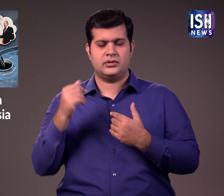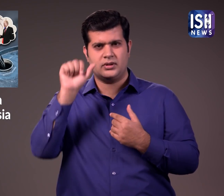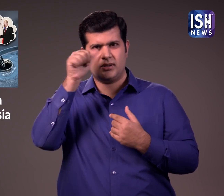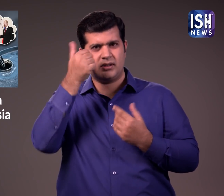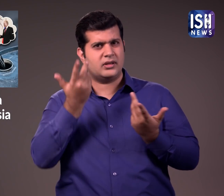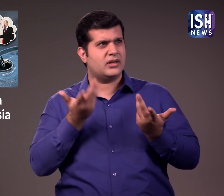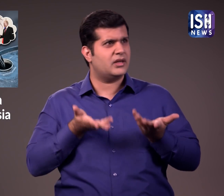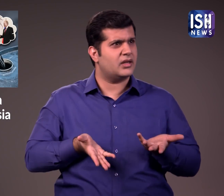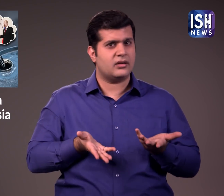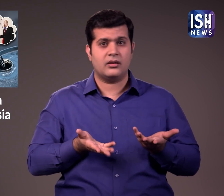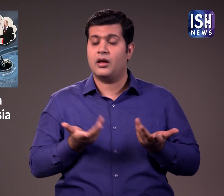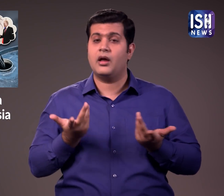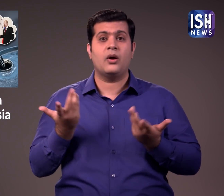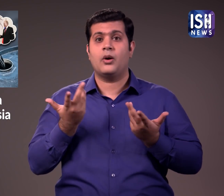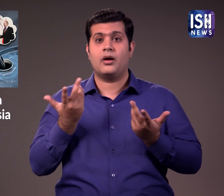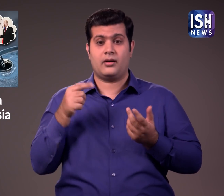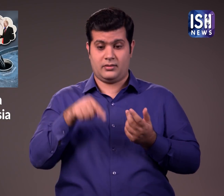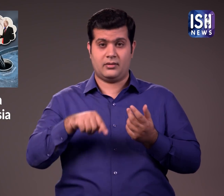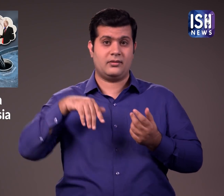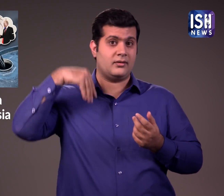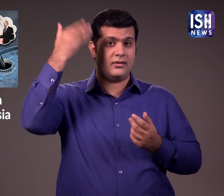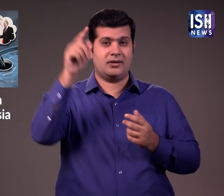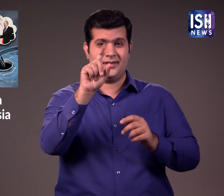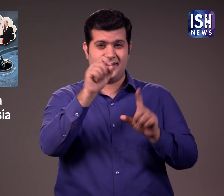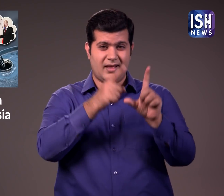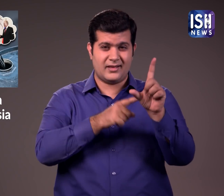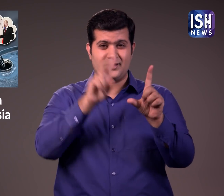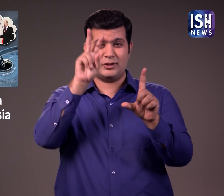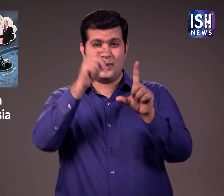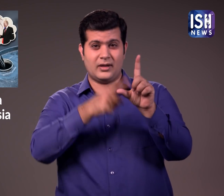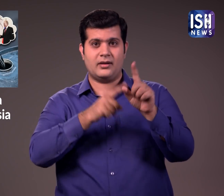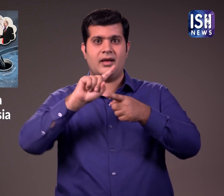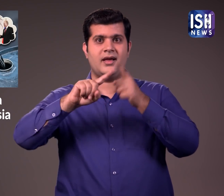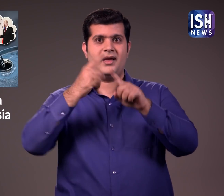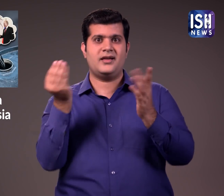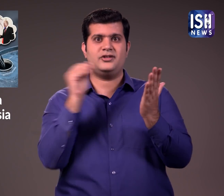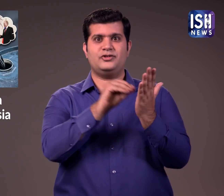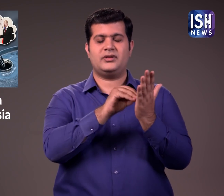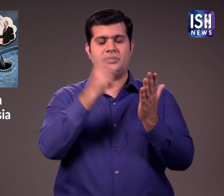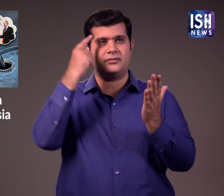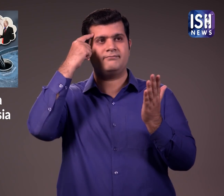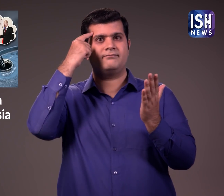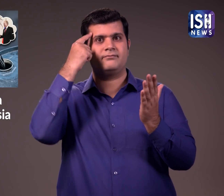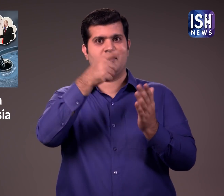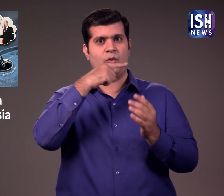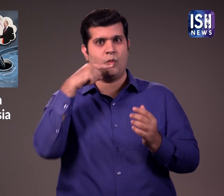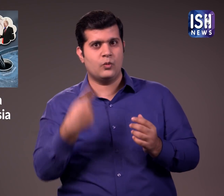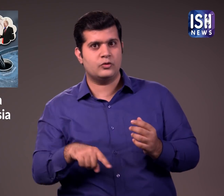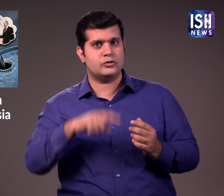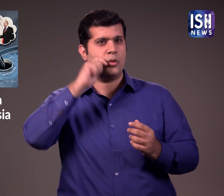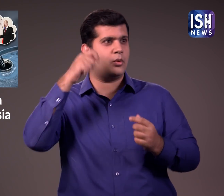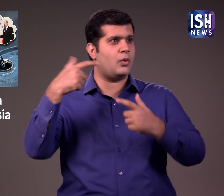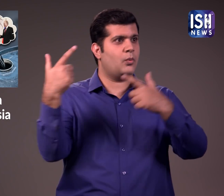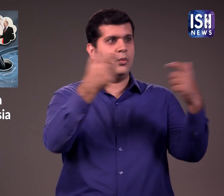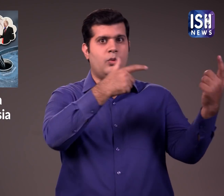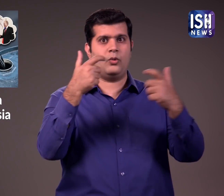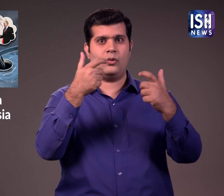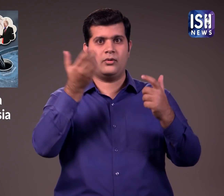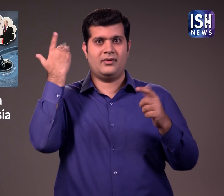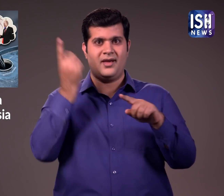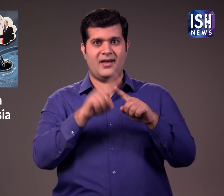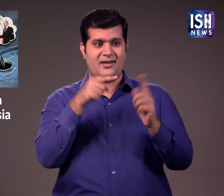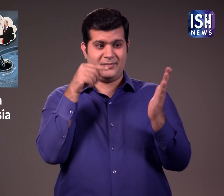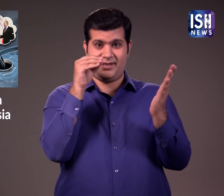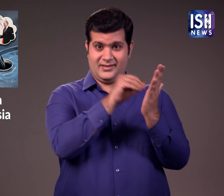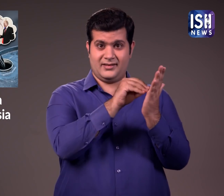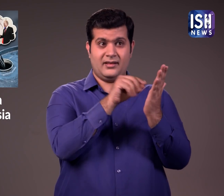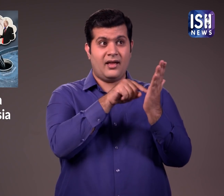10-20 years later when they write about this in history books,